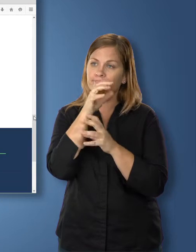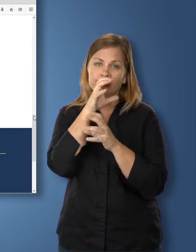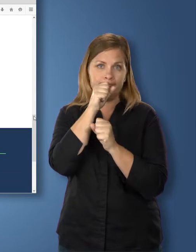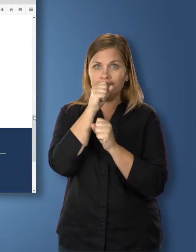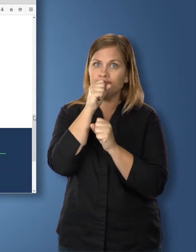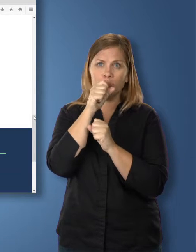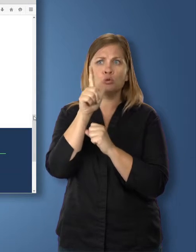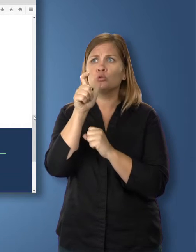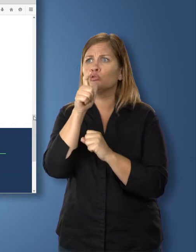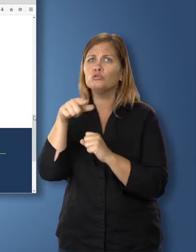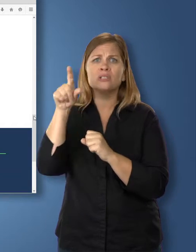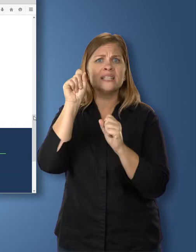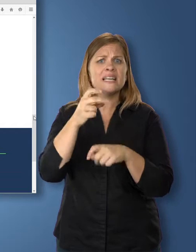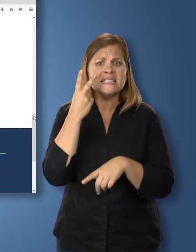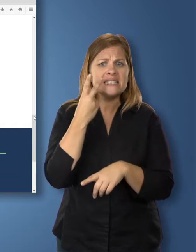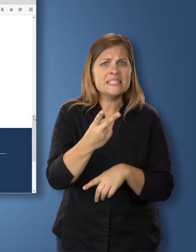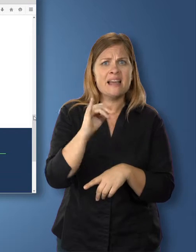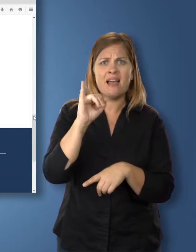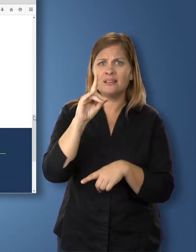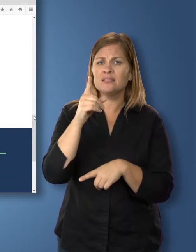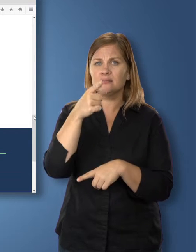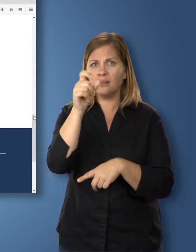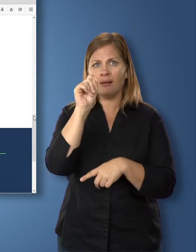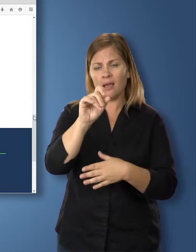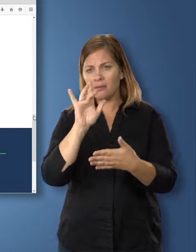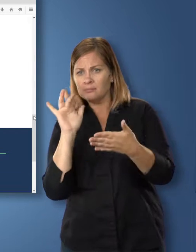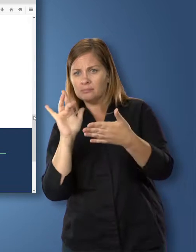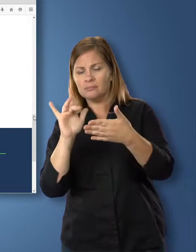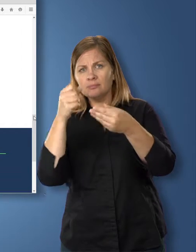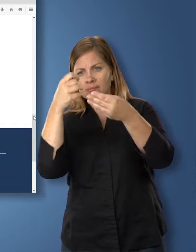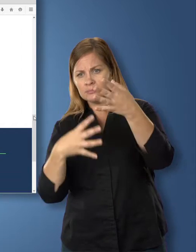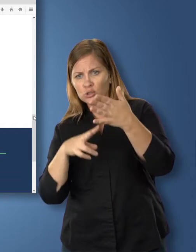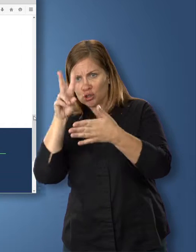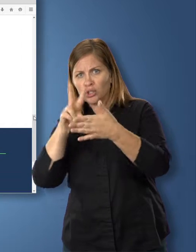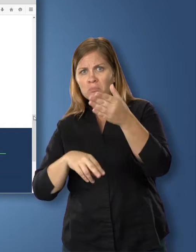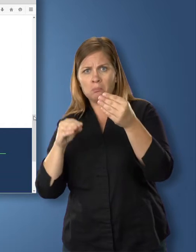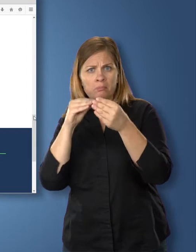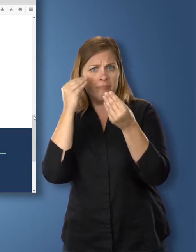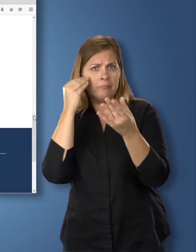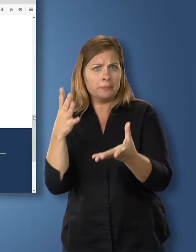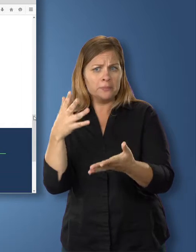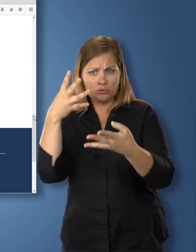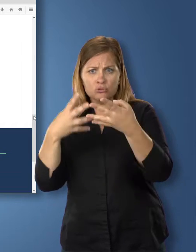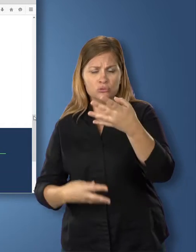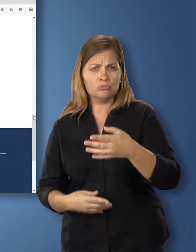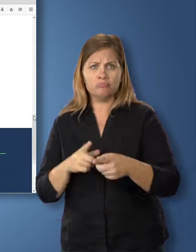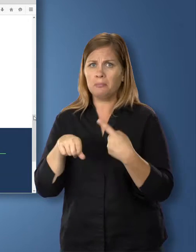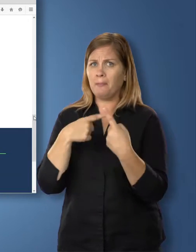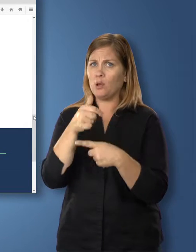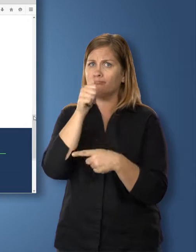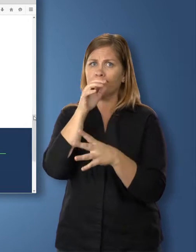If you want to know more about the protections in place and who will have access to it, you can click on the link to read more.